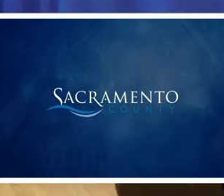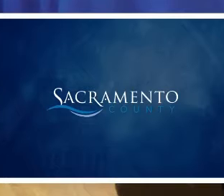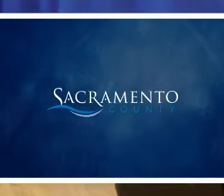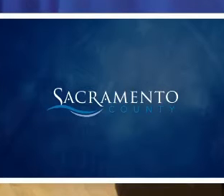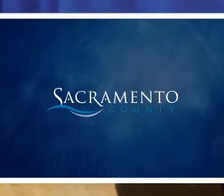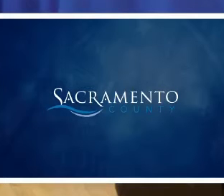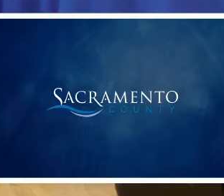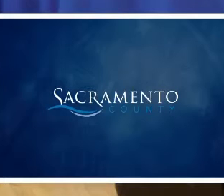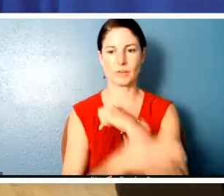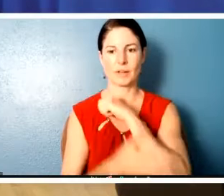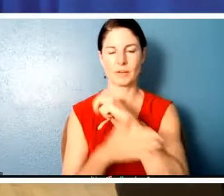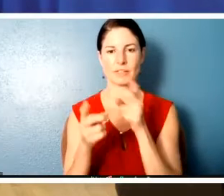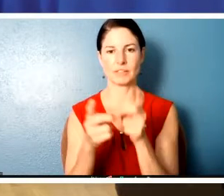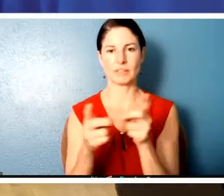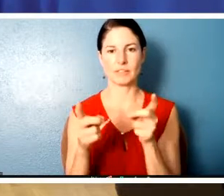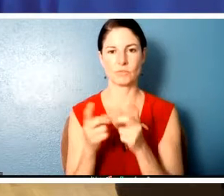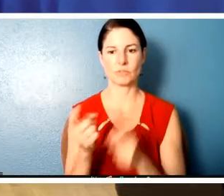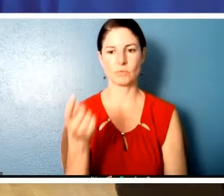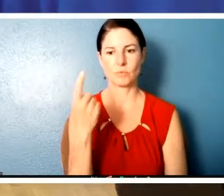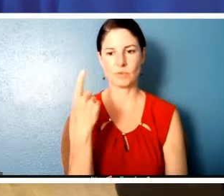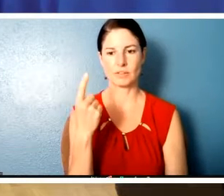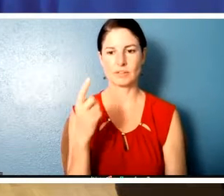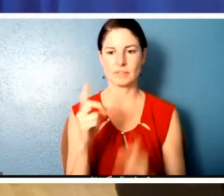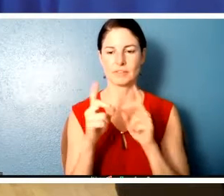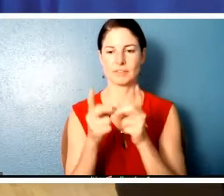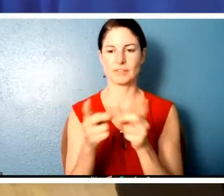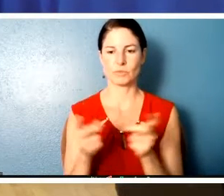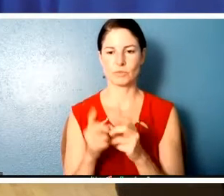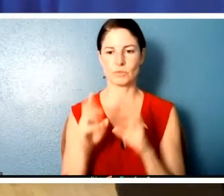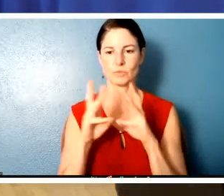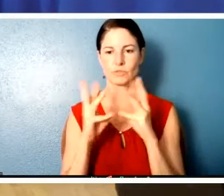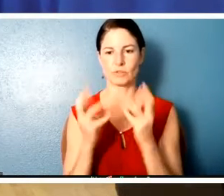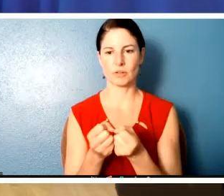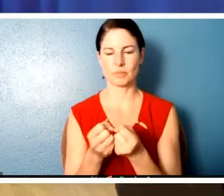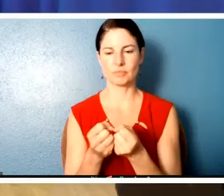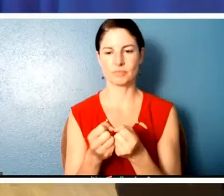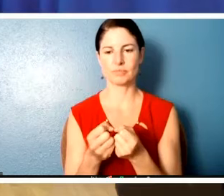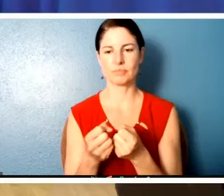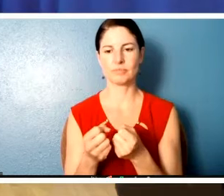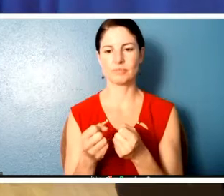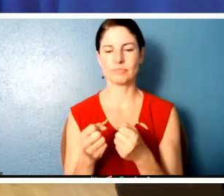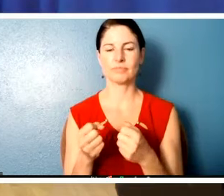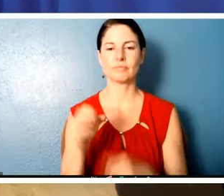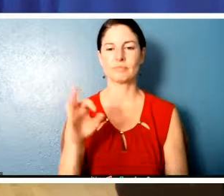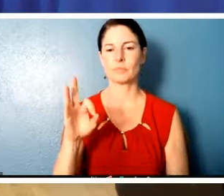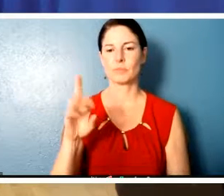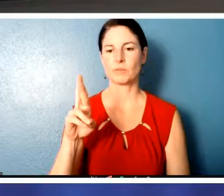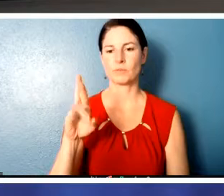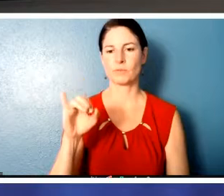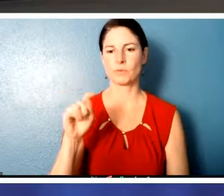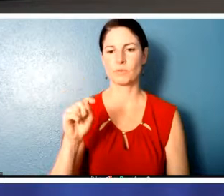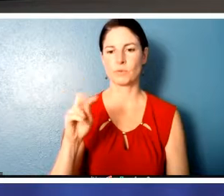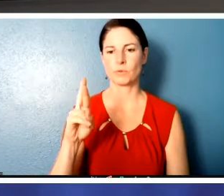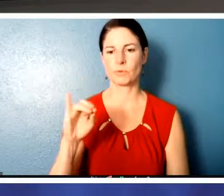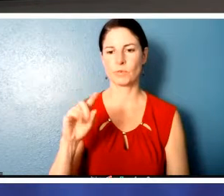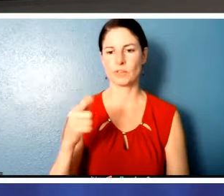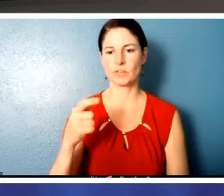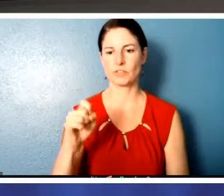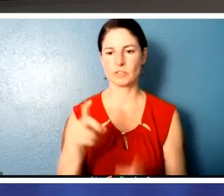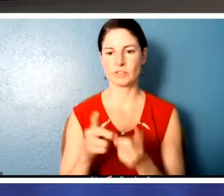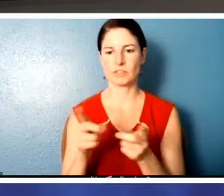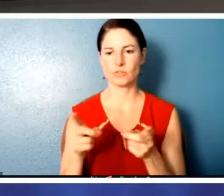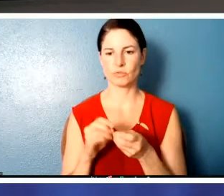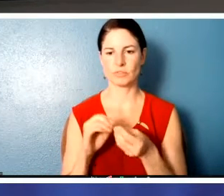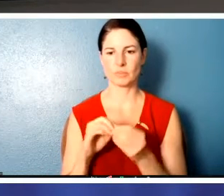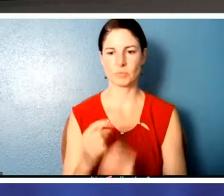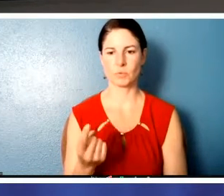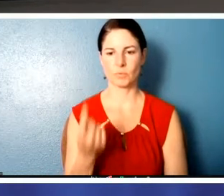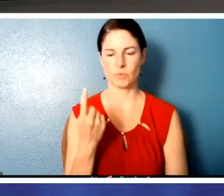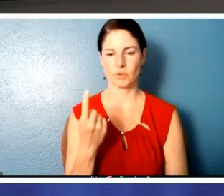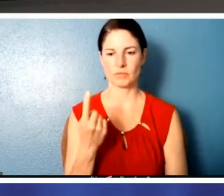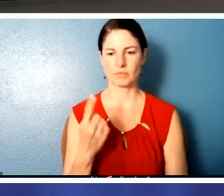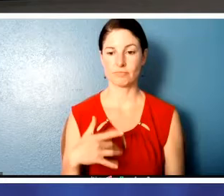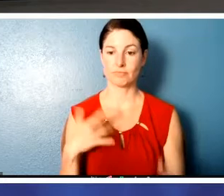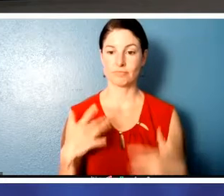SacGov: A little bit of feedback they're coming to you live from the fruit Ridge Community collaborative in district one very excited to be here for our fifth redistricting workshop.